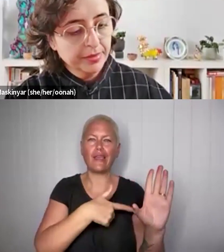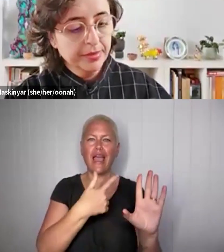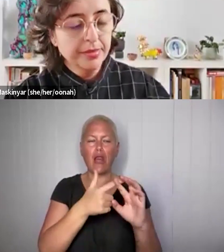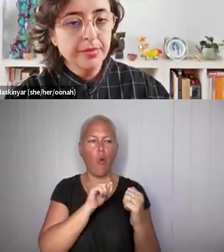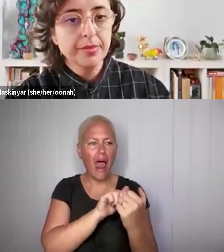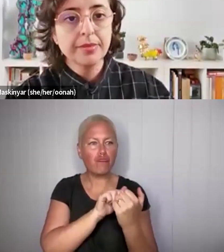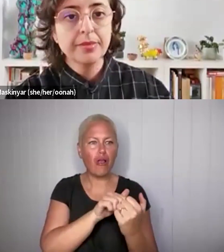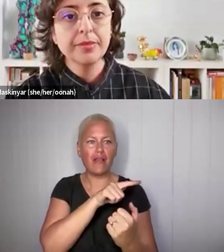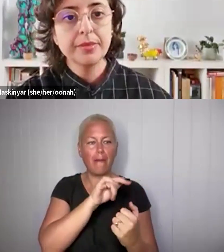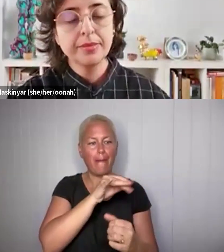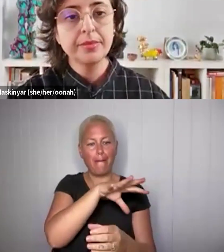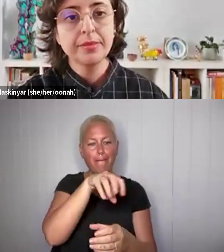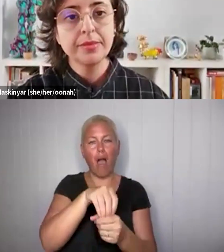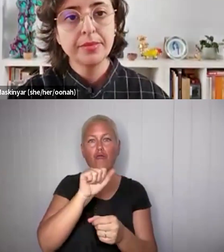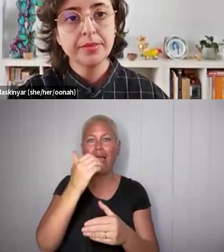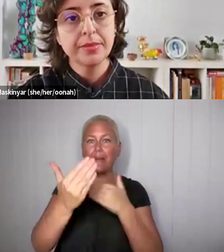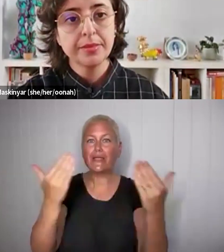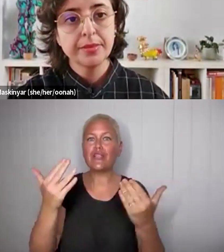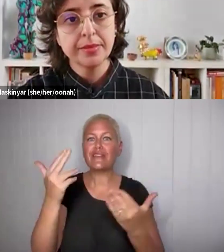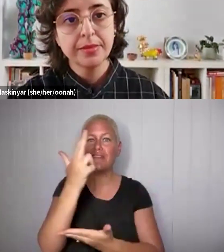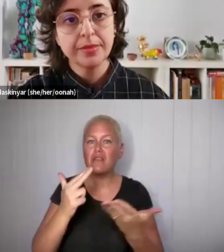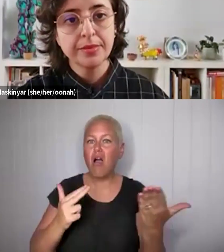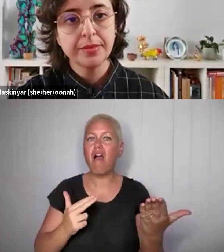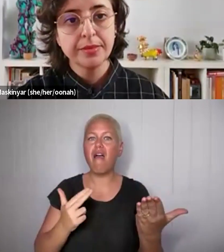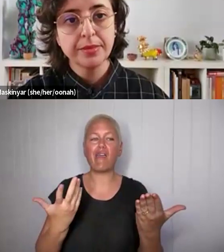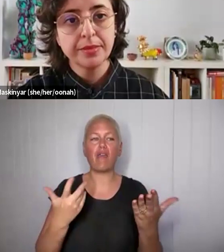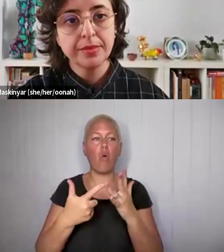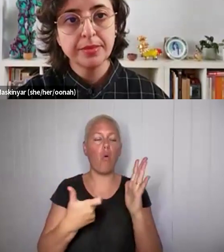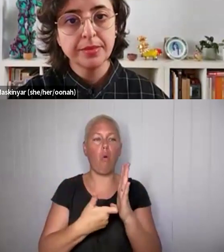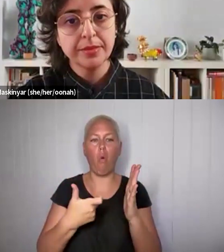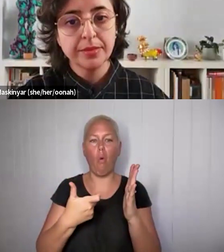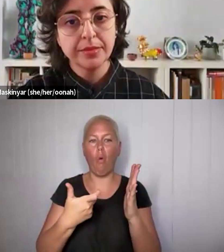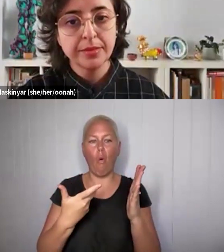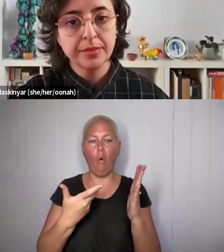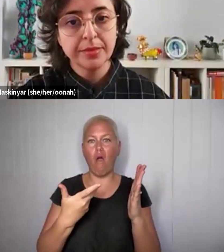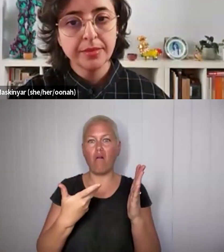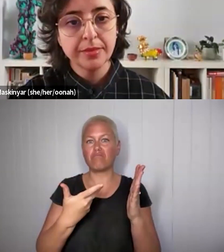form part of their exhibition design, all the way through creating particular content